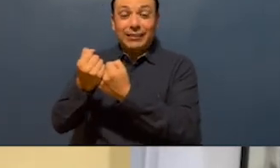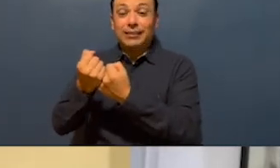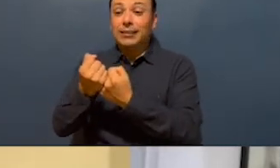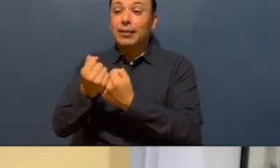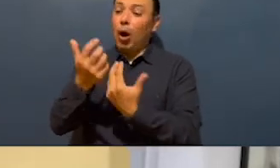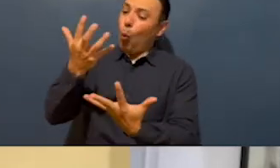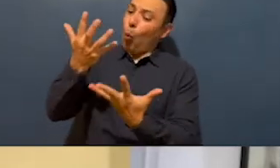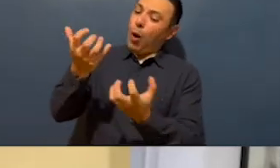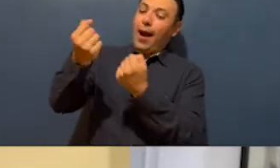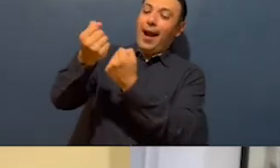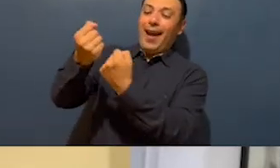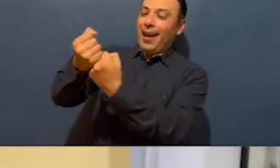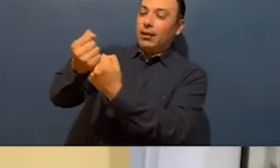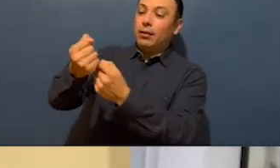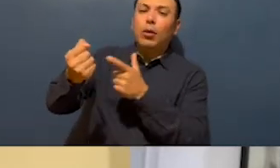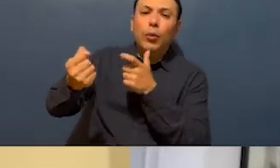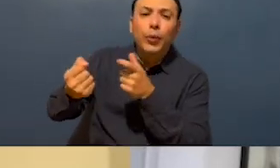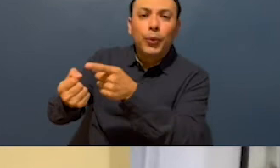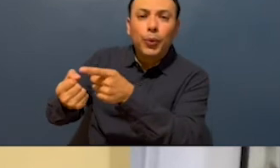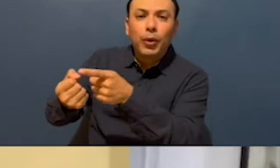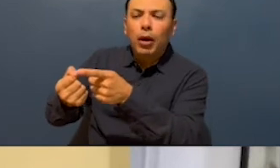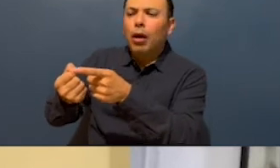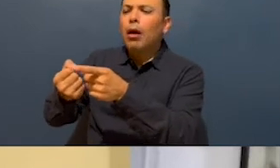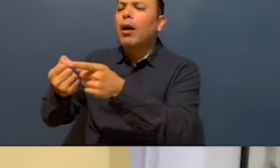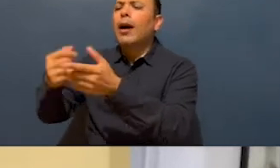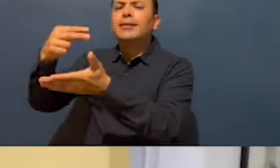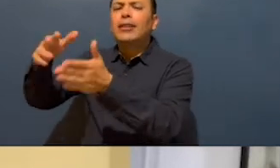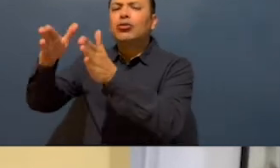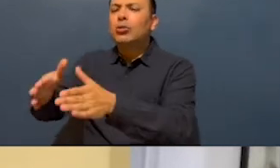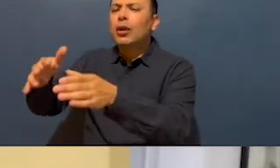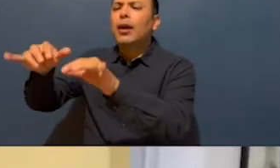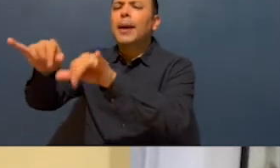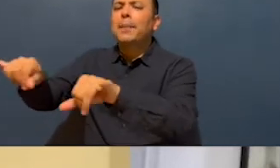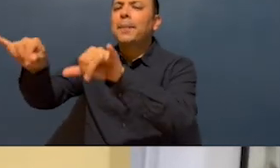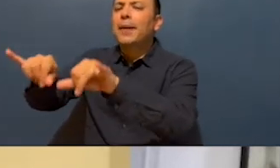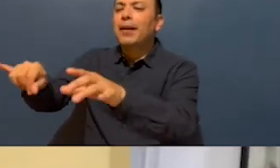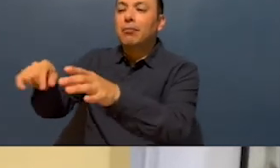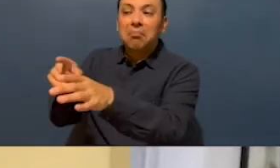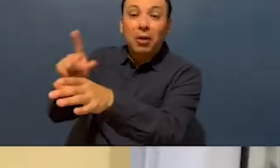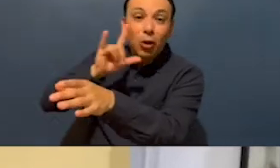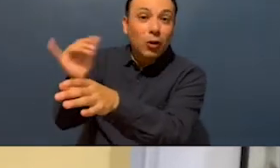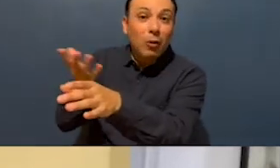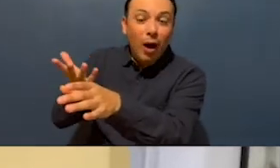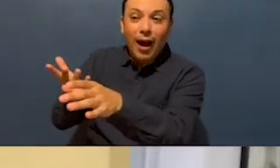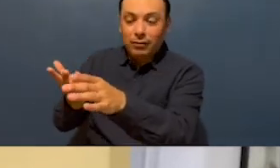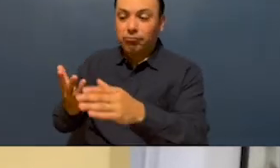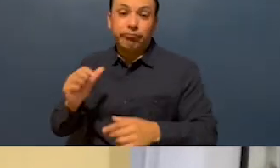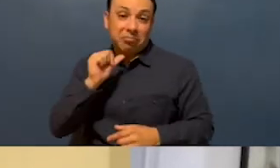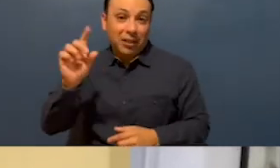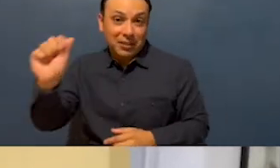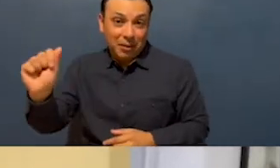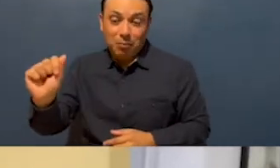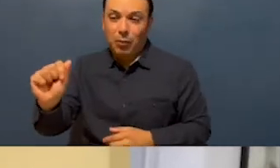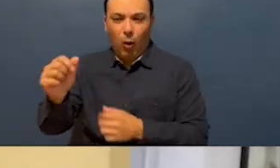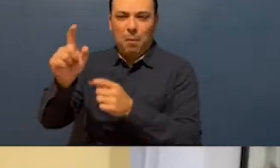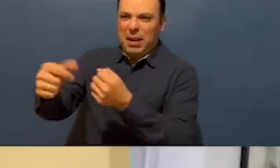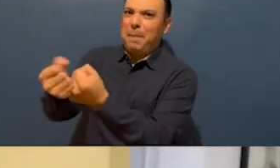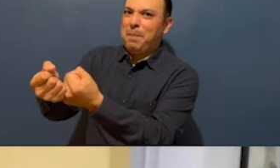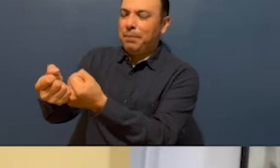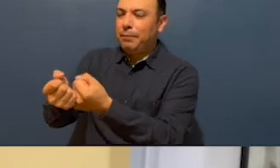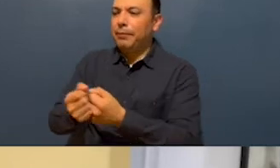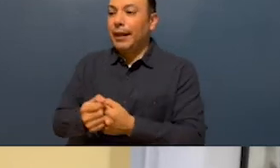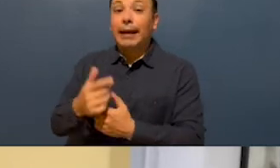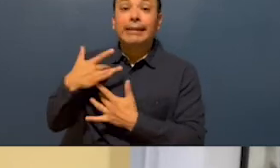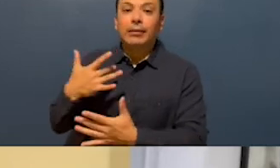very specific archetype of a dancer: they're usually able-bodied, or non-disabled rather,